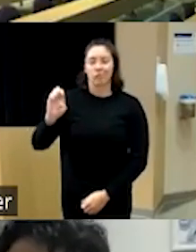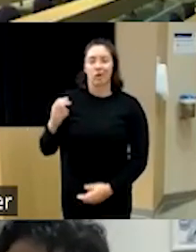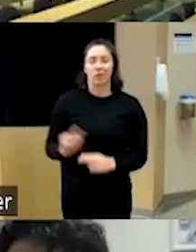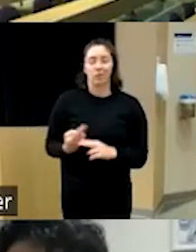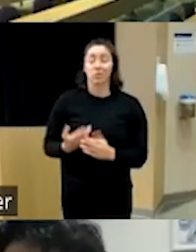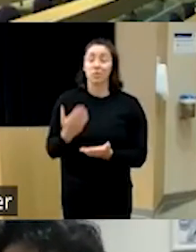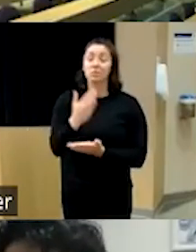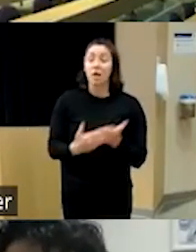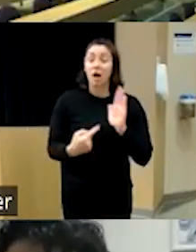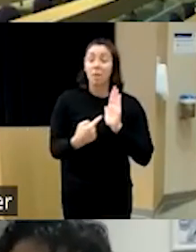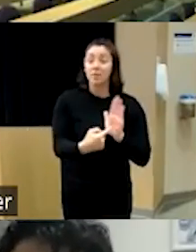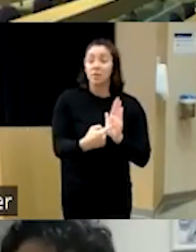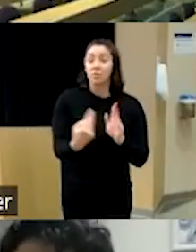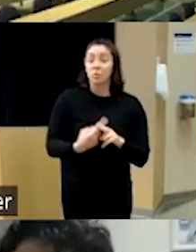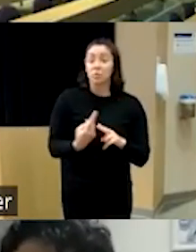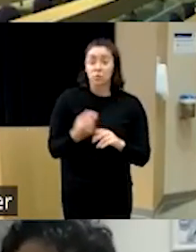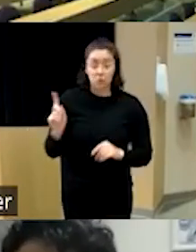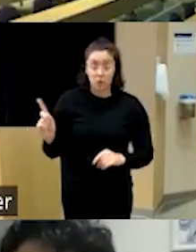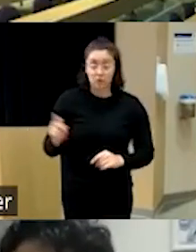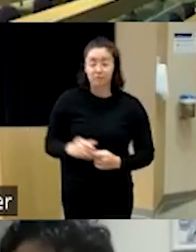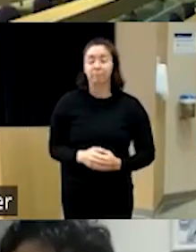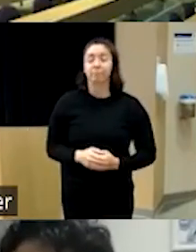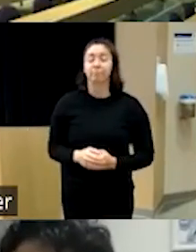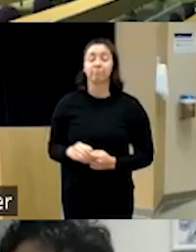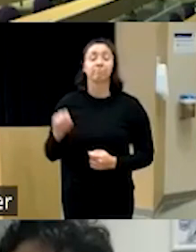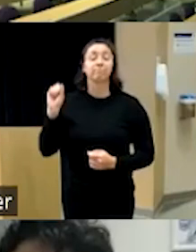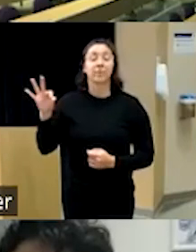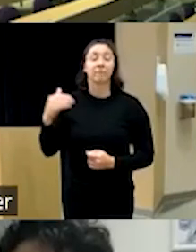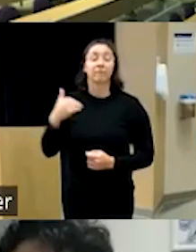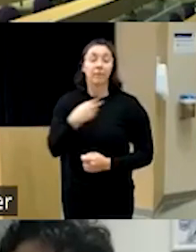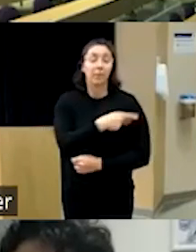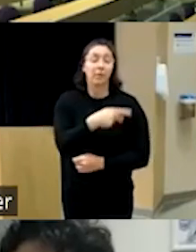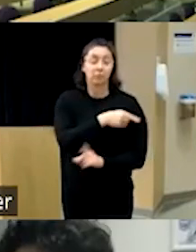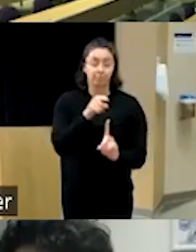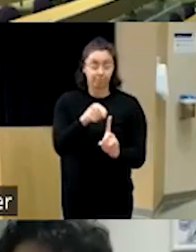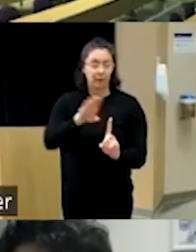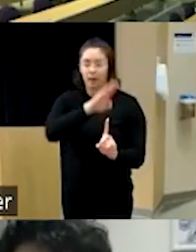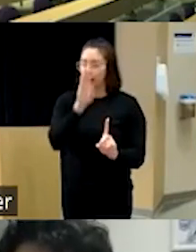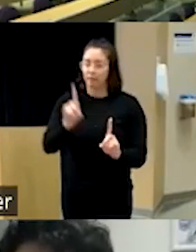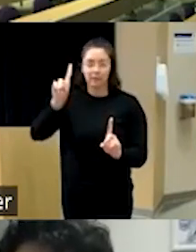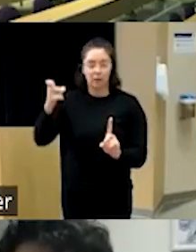where we would do this so if we have a patient and he has never been diagnosed with depression before